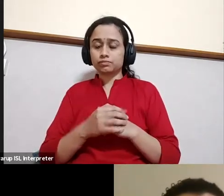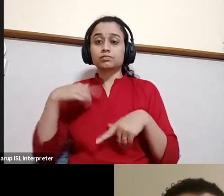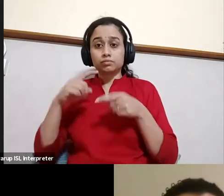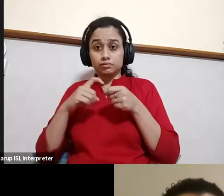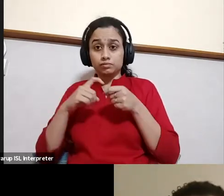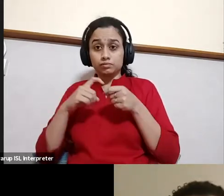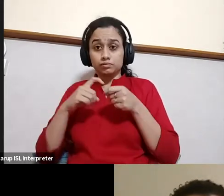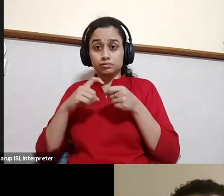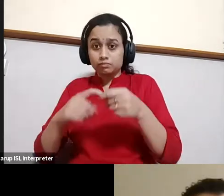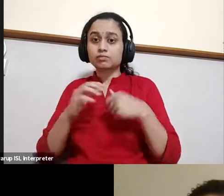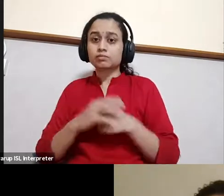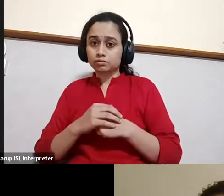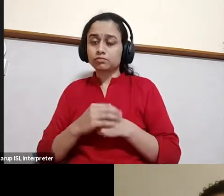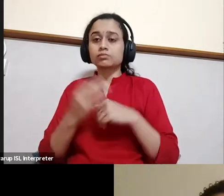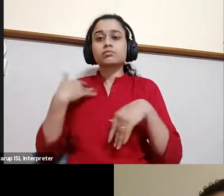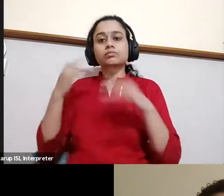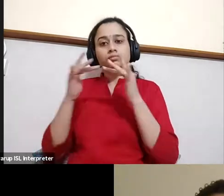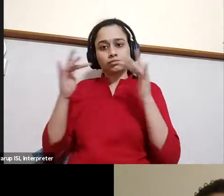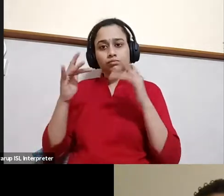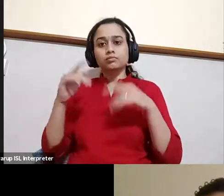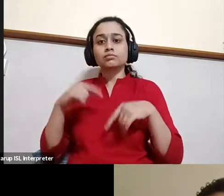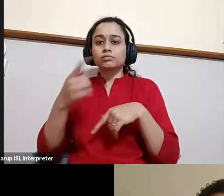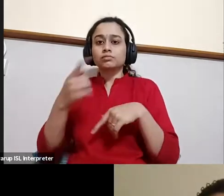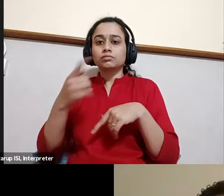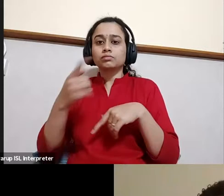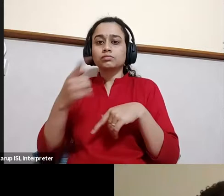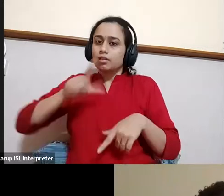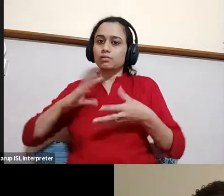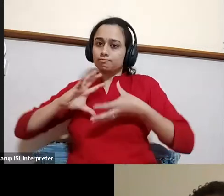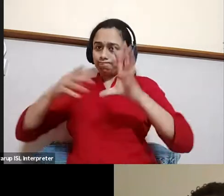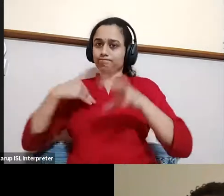I came on a little later in this in this process but perhaps you could tell us a little bit more